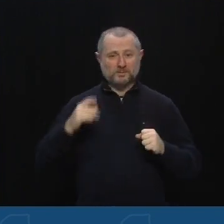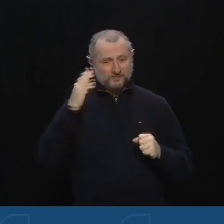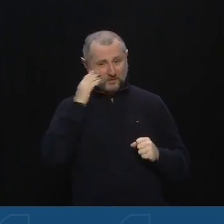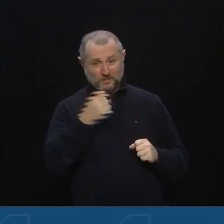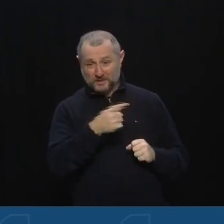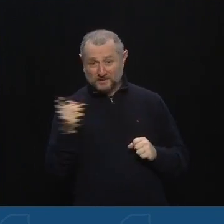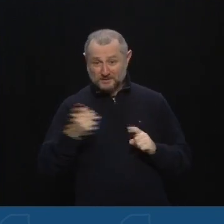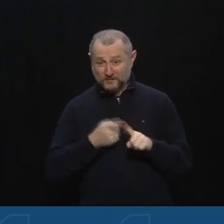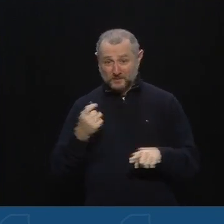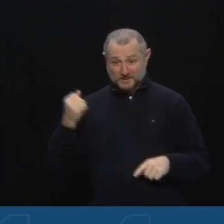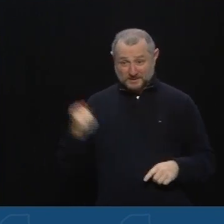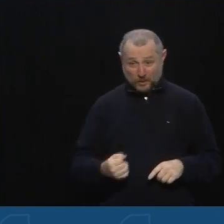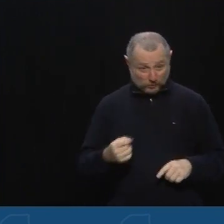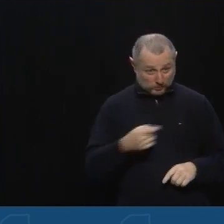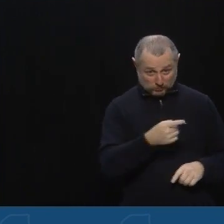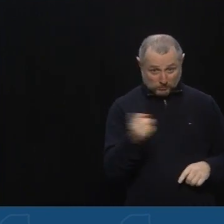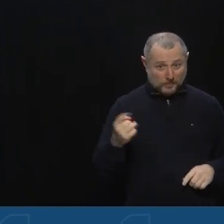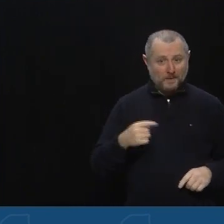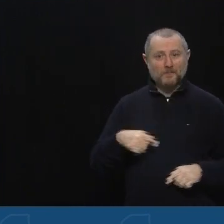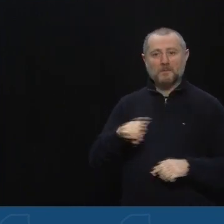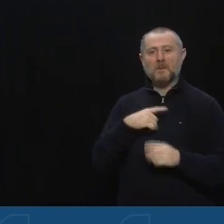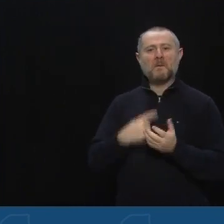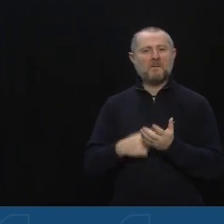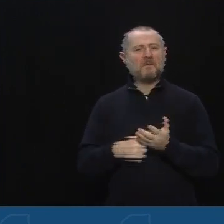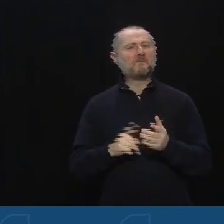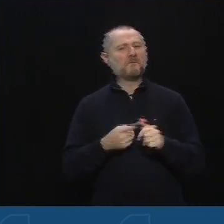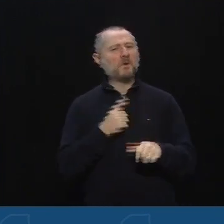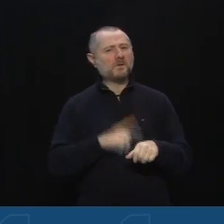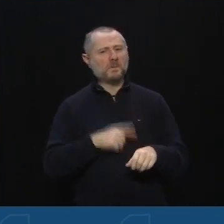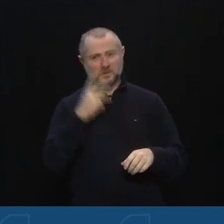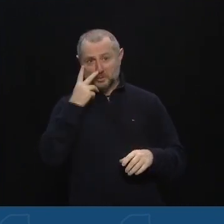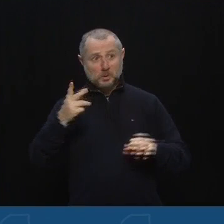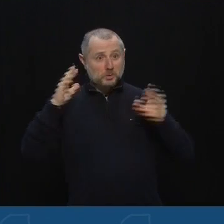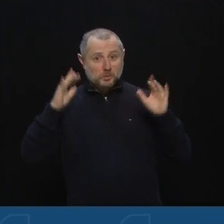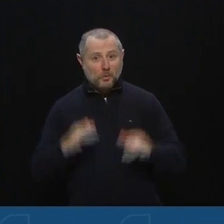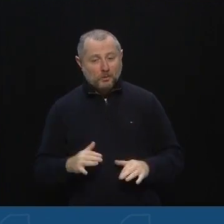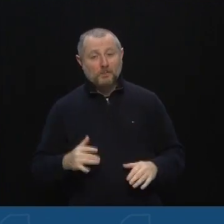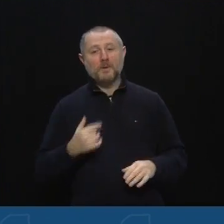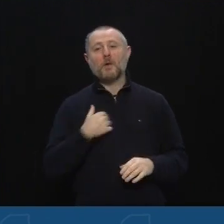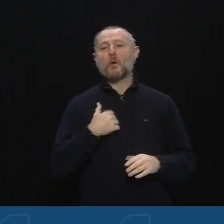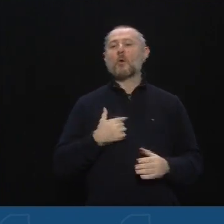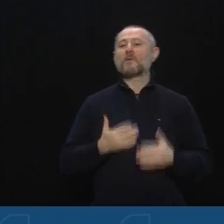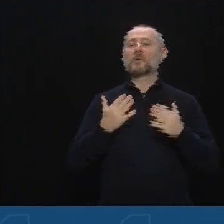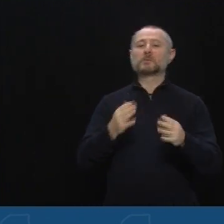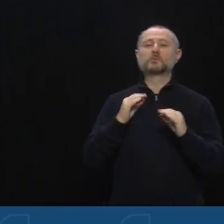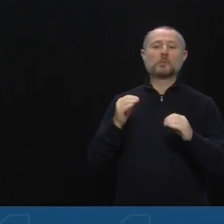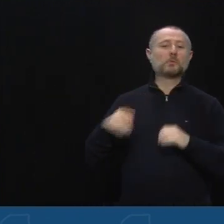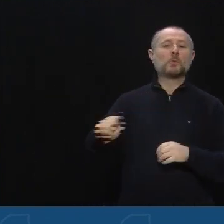EXISTING INSTITUTIONS. SO IT'S STILL WINTER OUTSIDE. THOSE OF YOU FROM DOWN SOUTH WHO